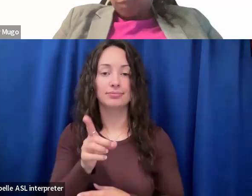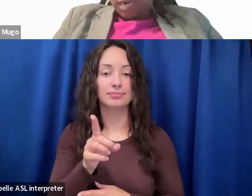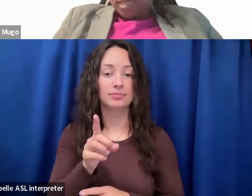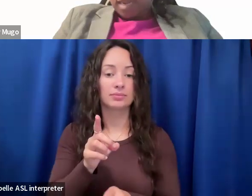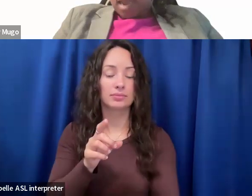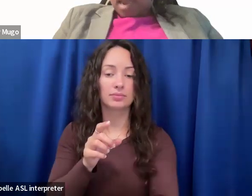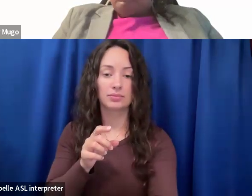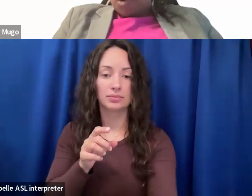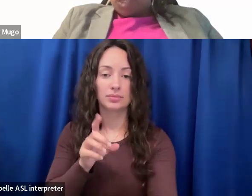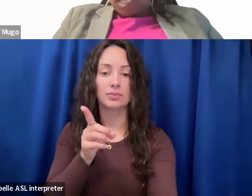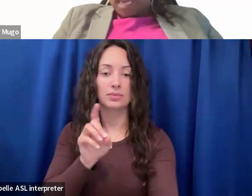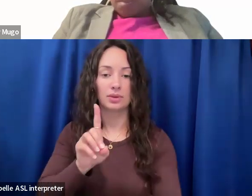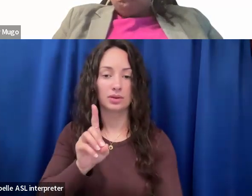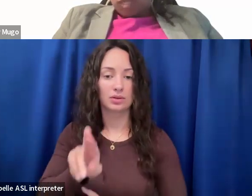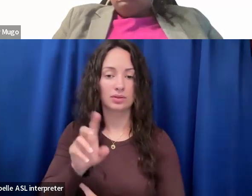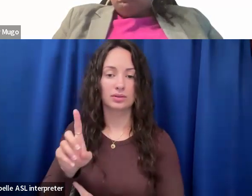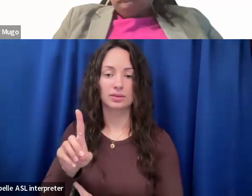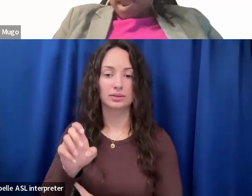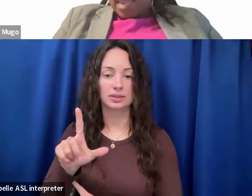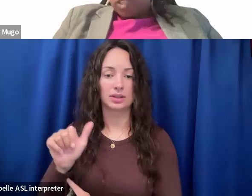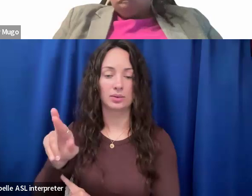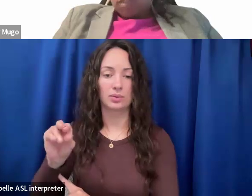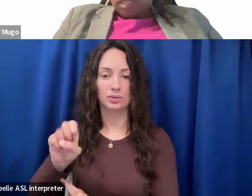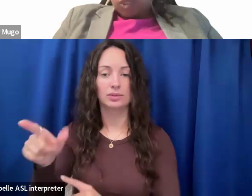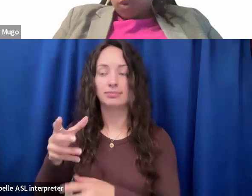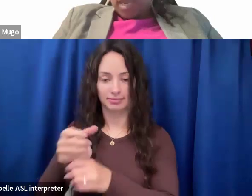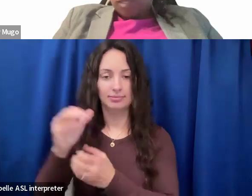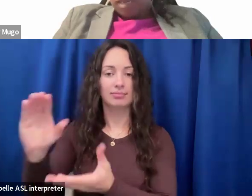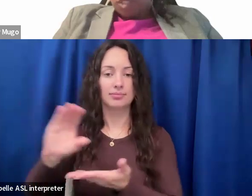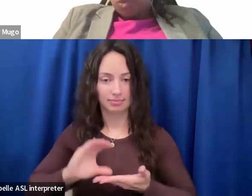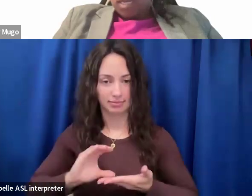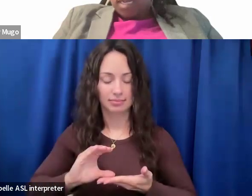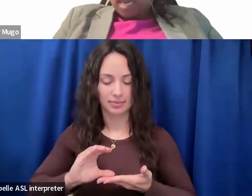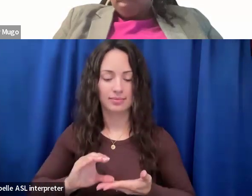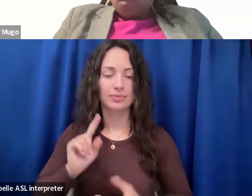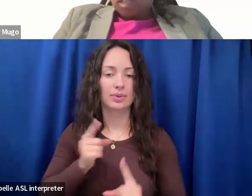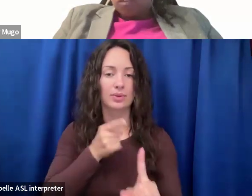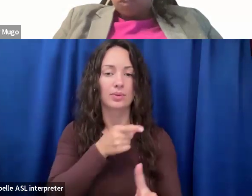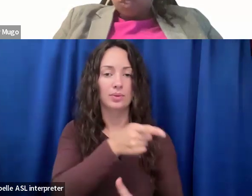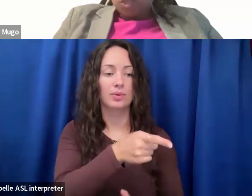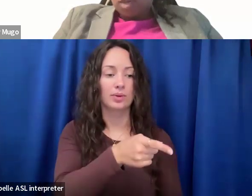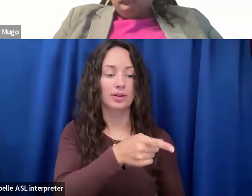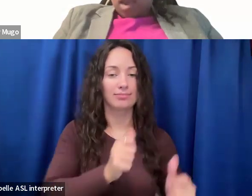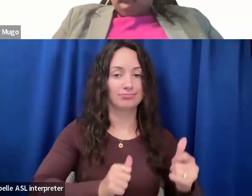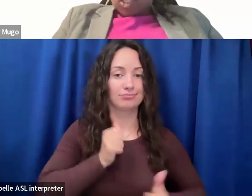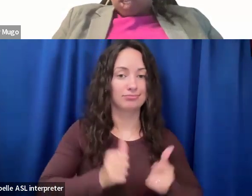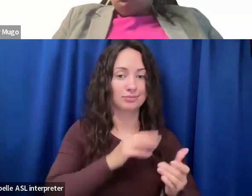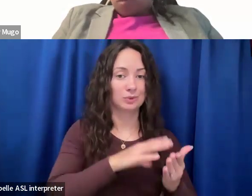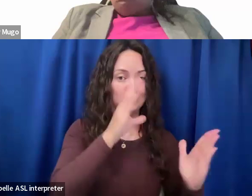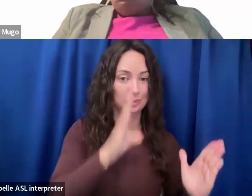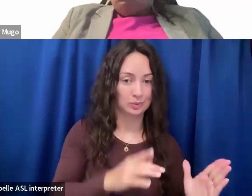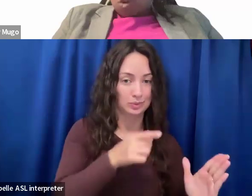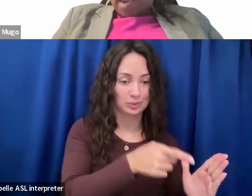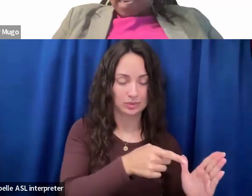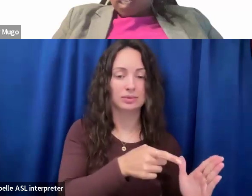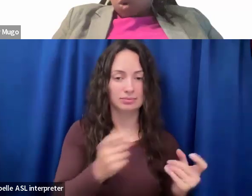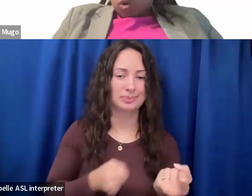S-STEM grant and she aims to support low-income students in Houston and she has provided over 80